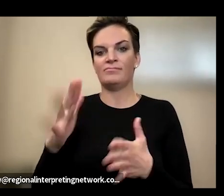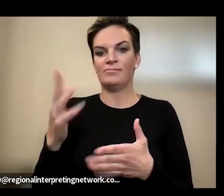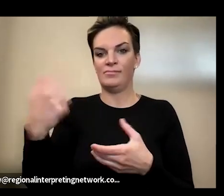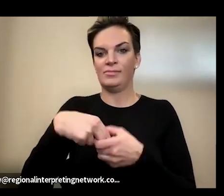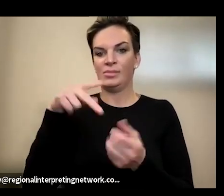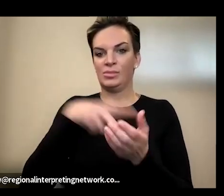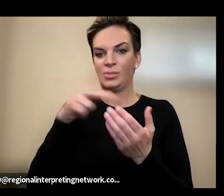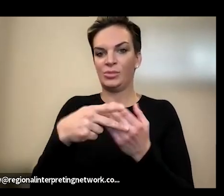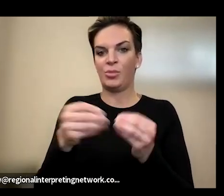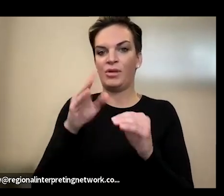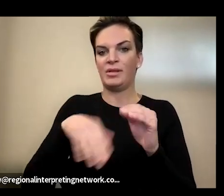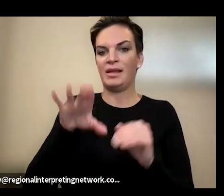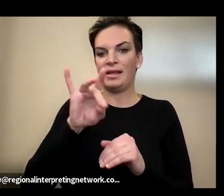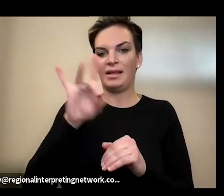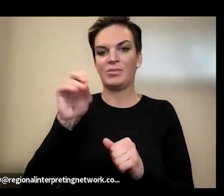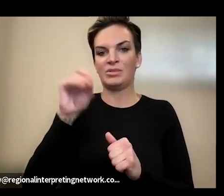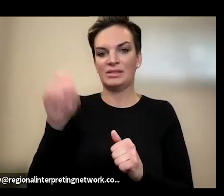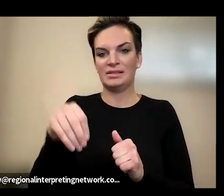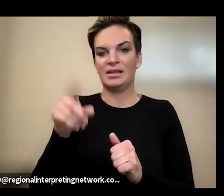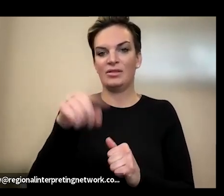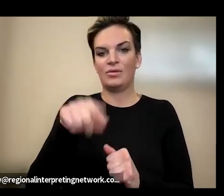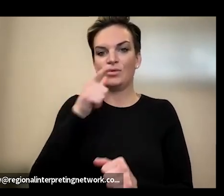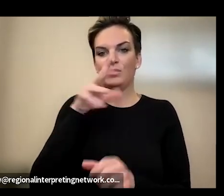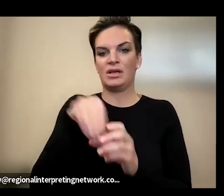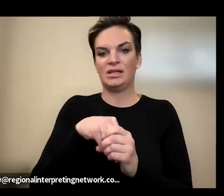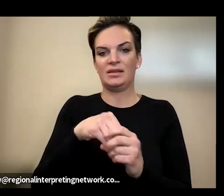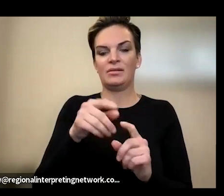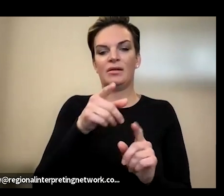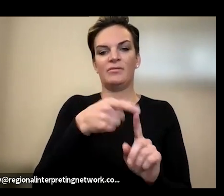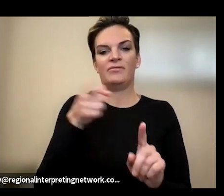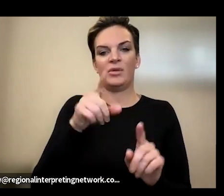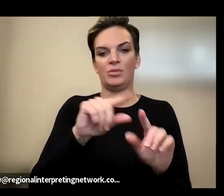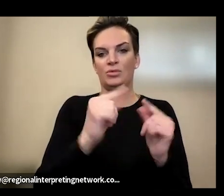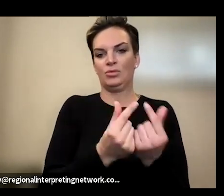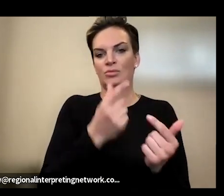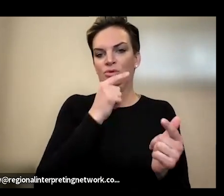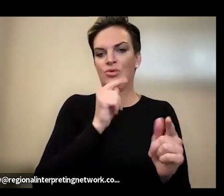88% of those participants are from groups that have been underrepresented in health research